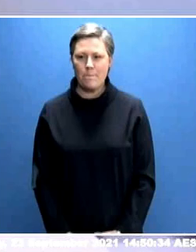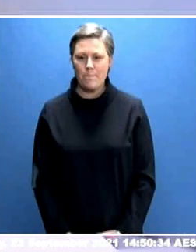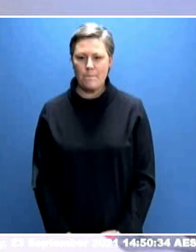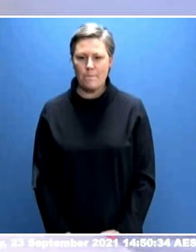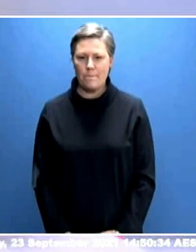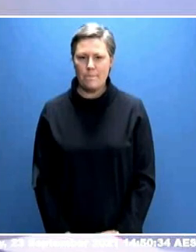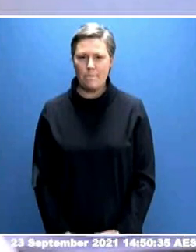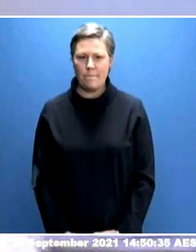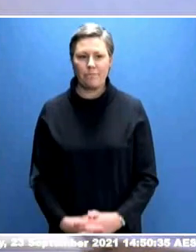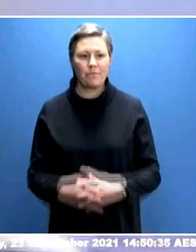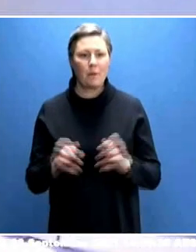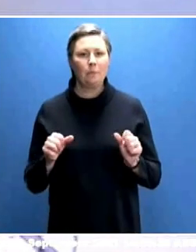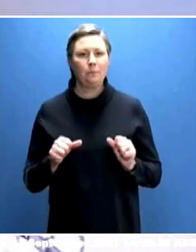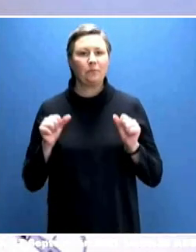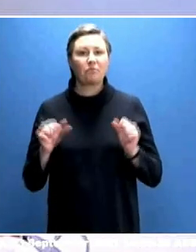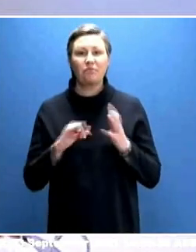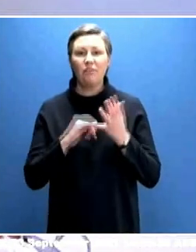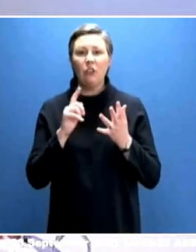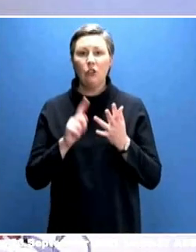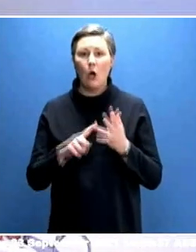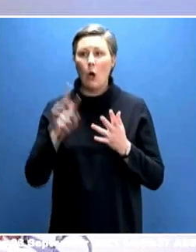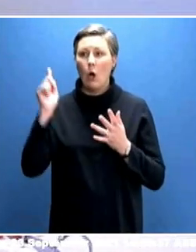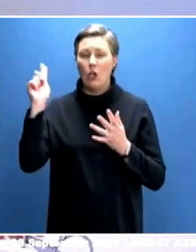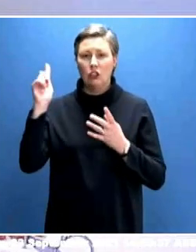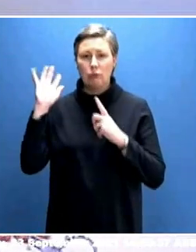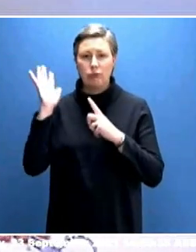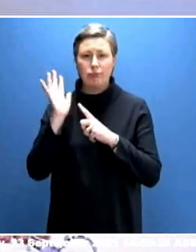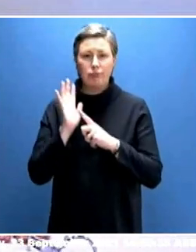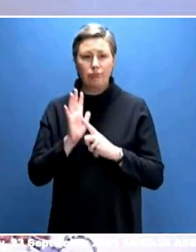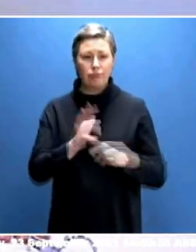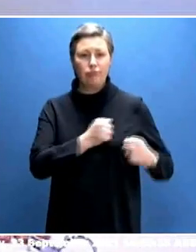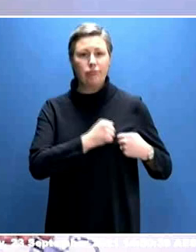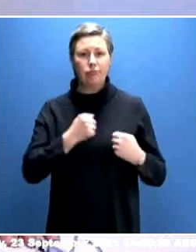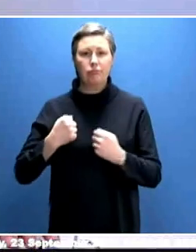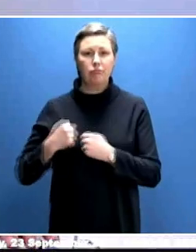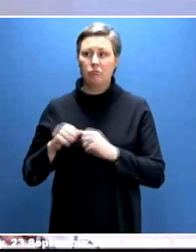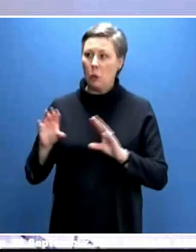I understand that the Air Force or whoever it is has ceased their buzzing